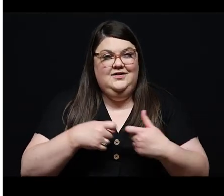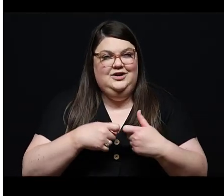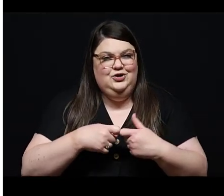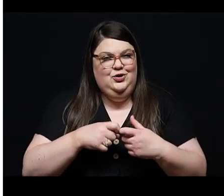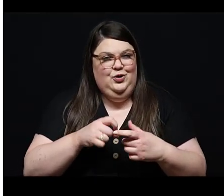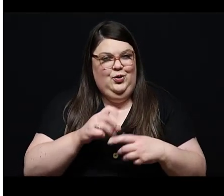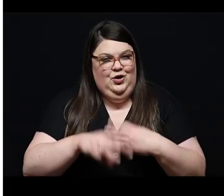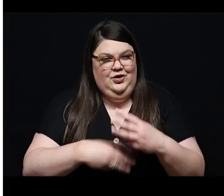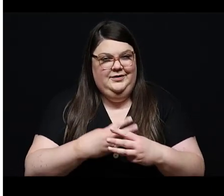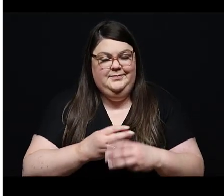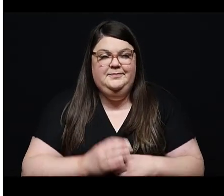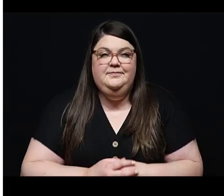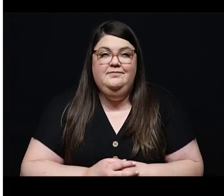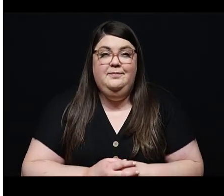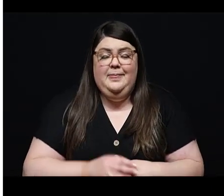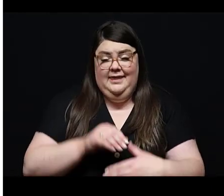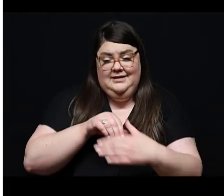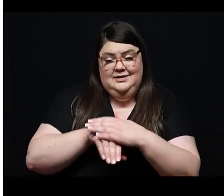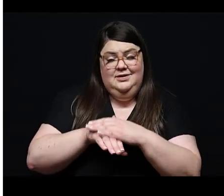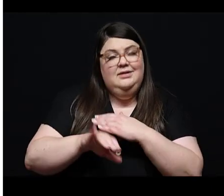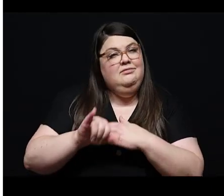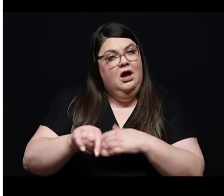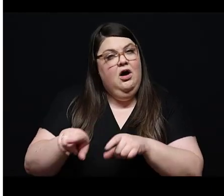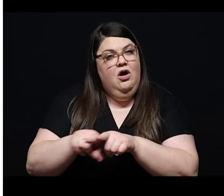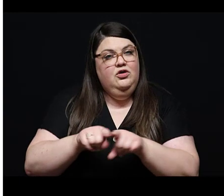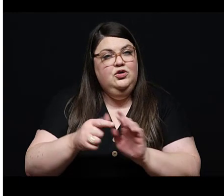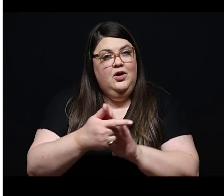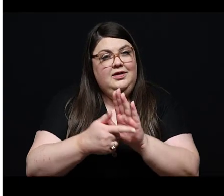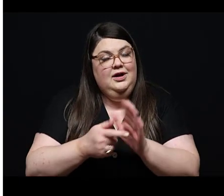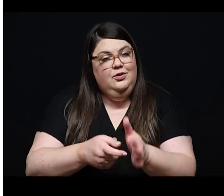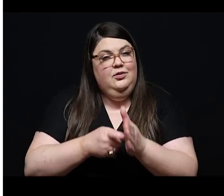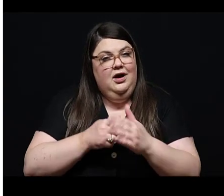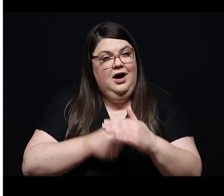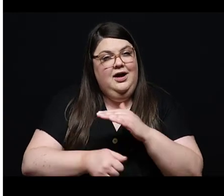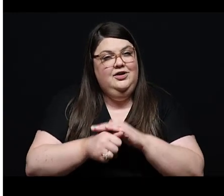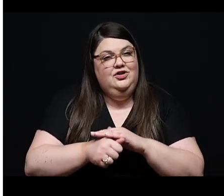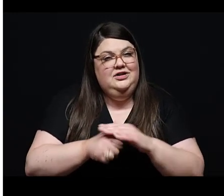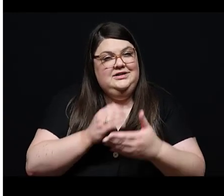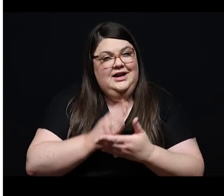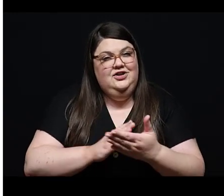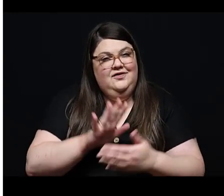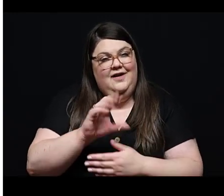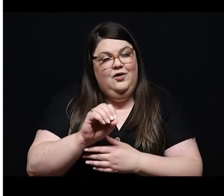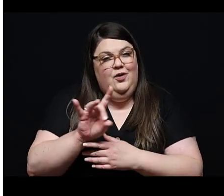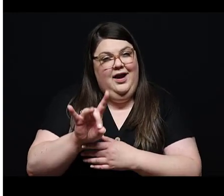Accessibility is also a legal requirement under Section 508 of the Rehabilitation